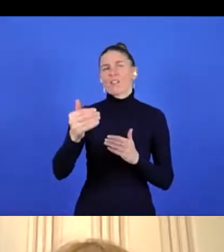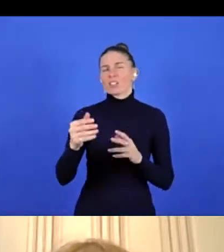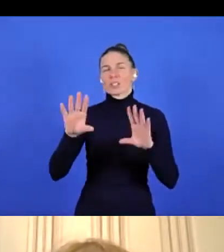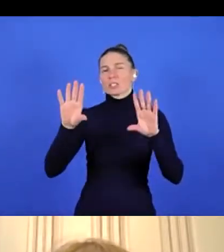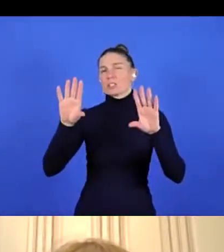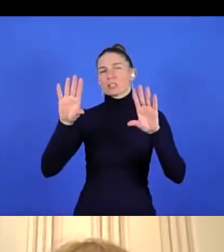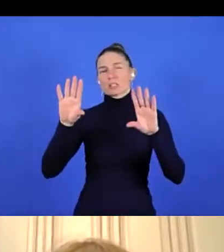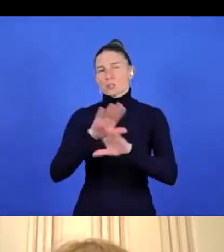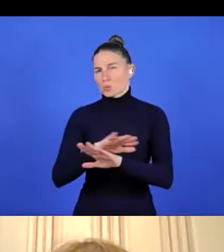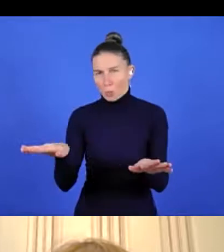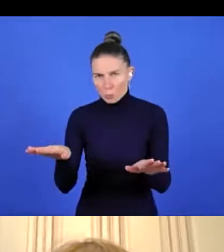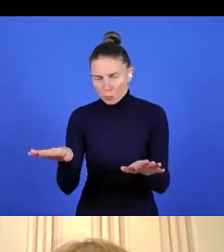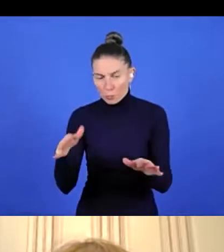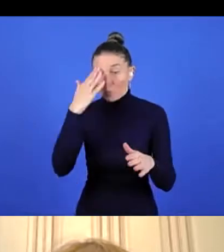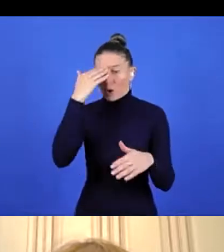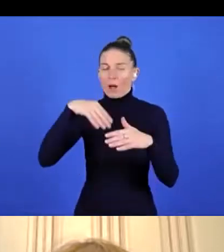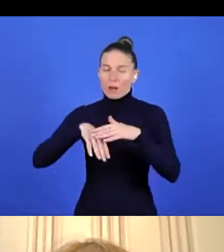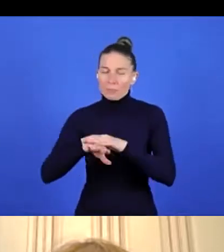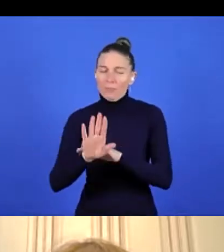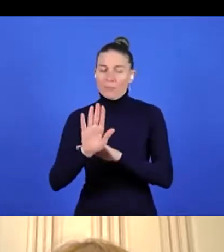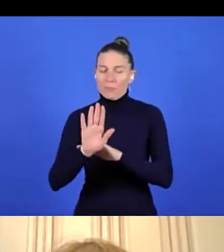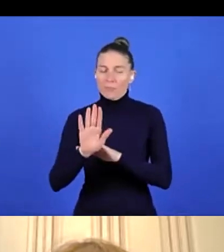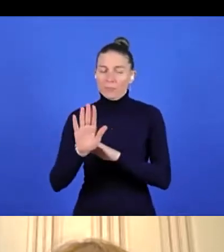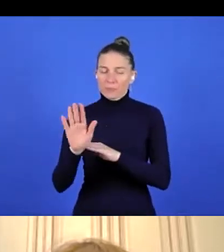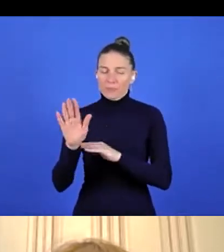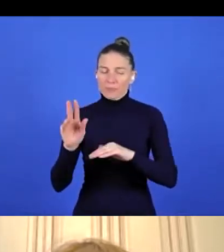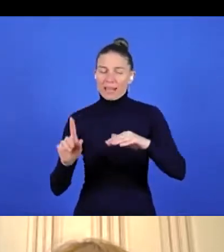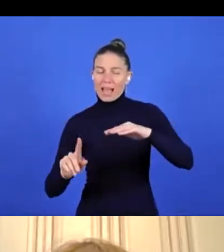then it became once a week. We eventually